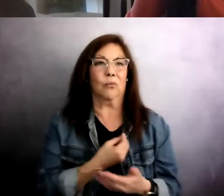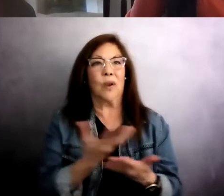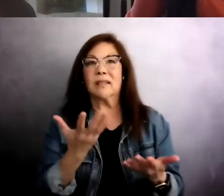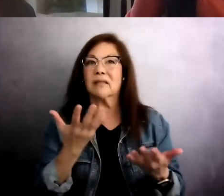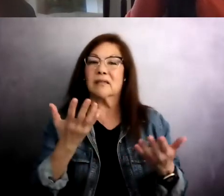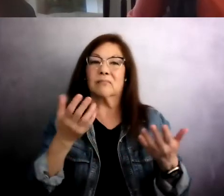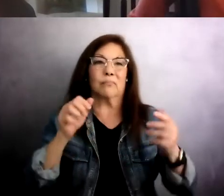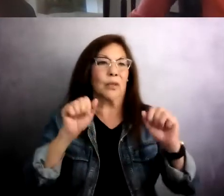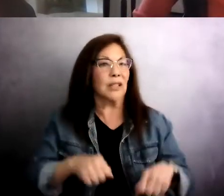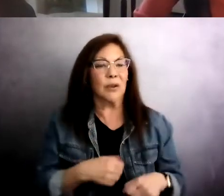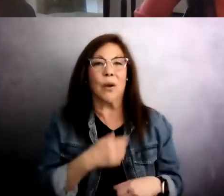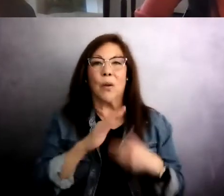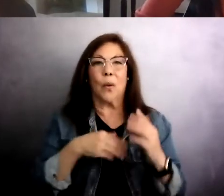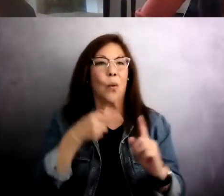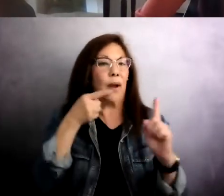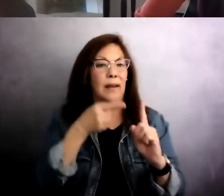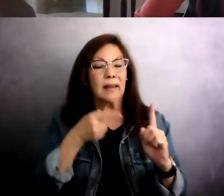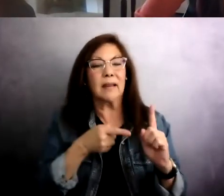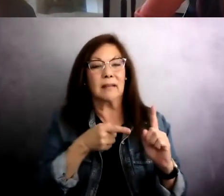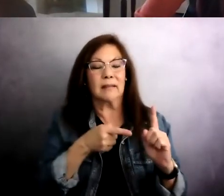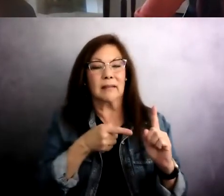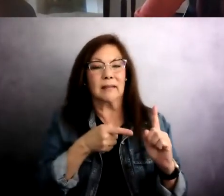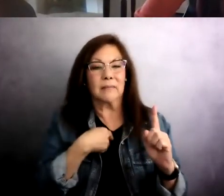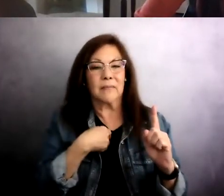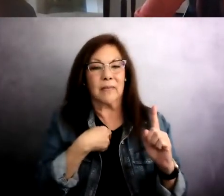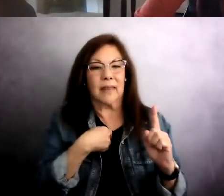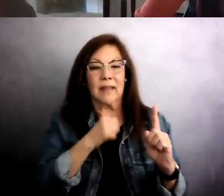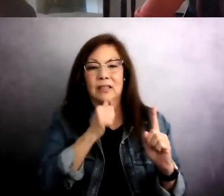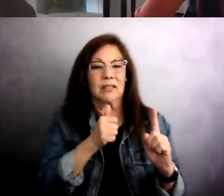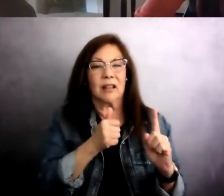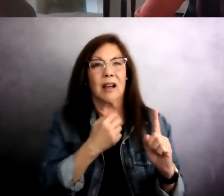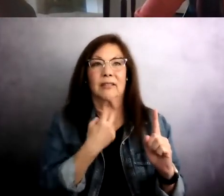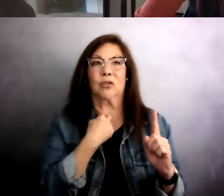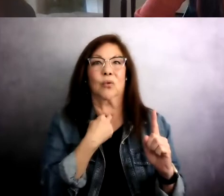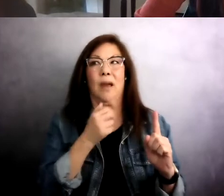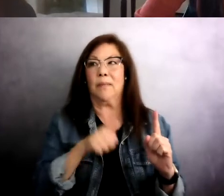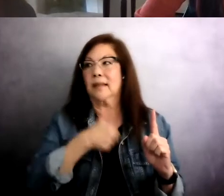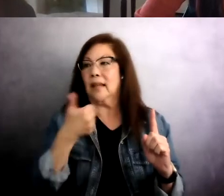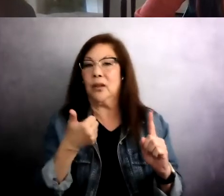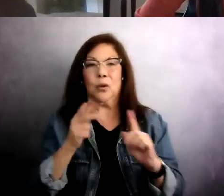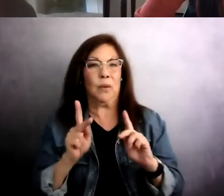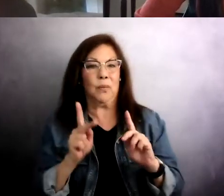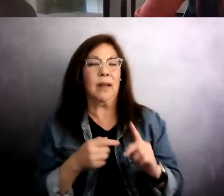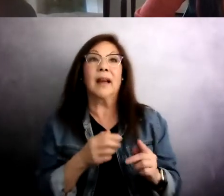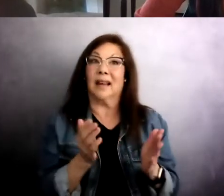I sense that she is not any more trap than anyone else's, because again she is rich.